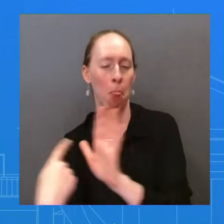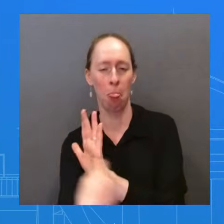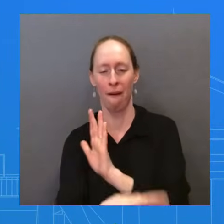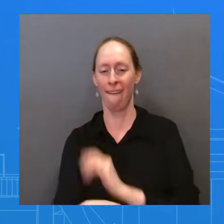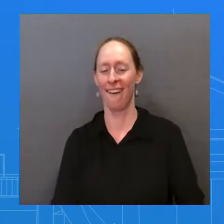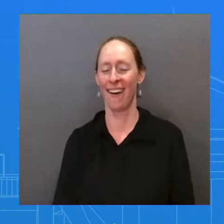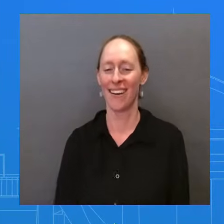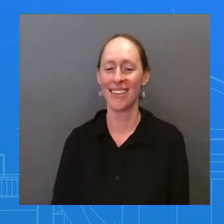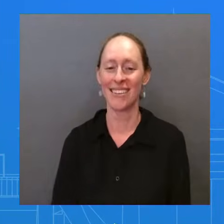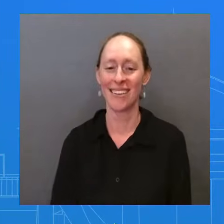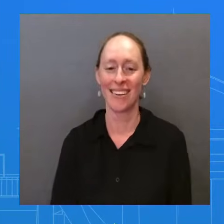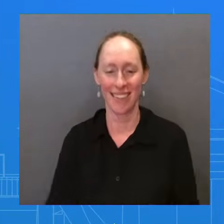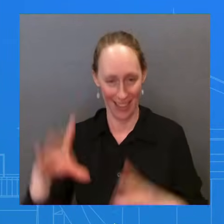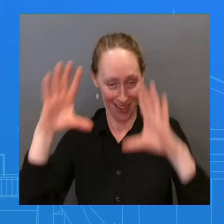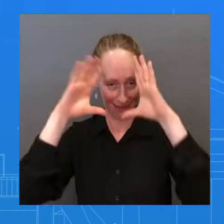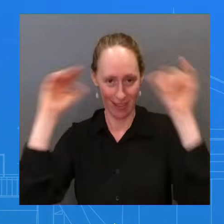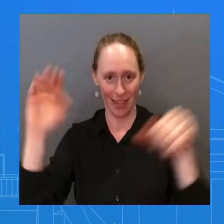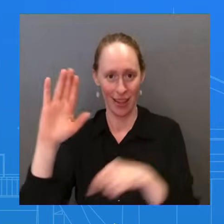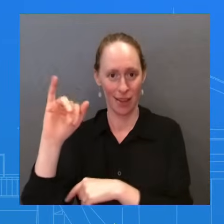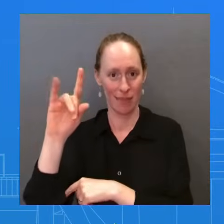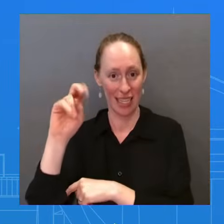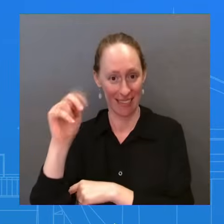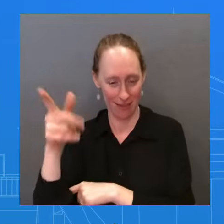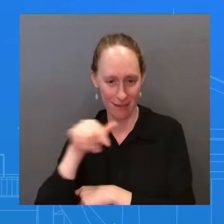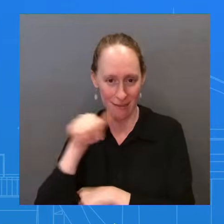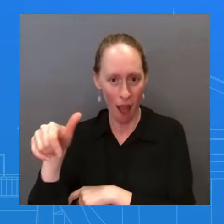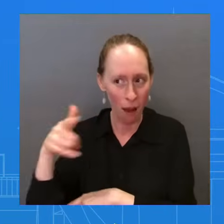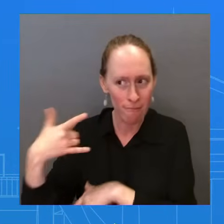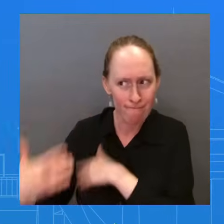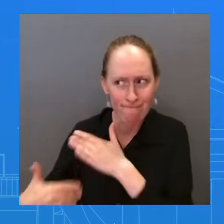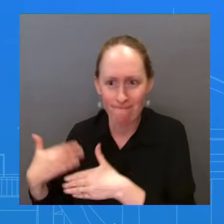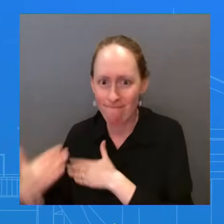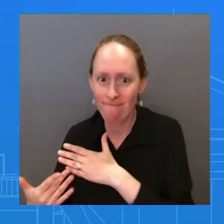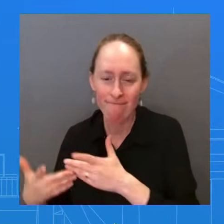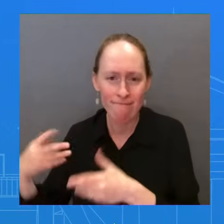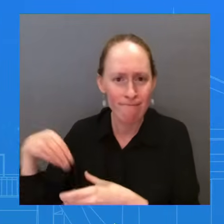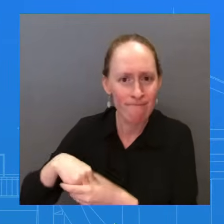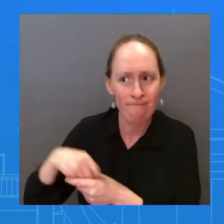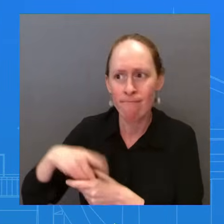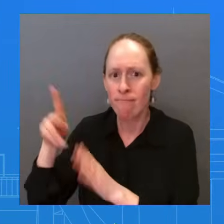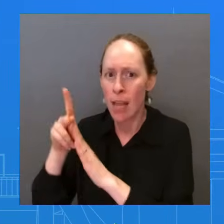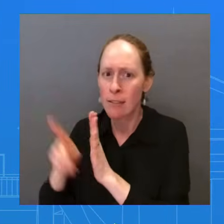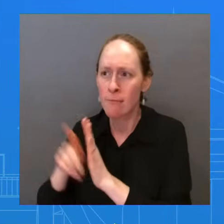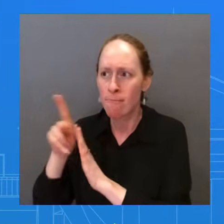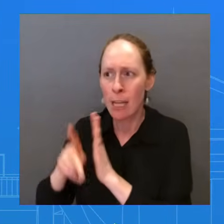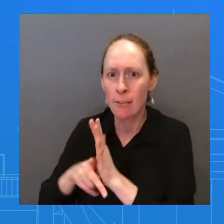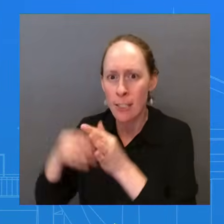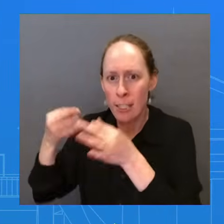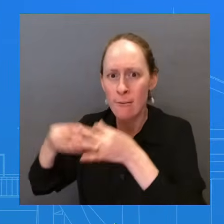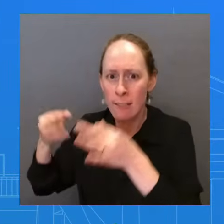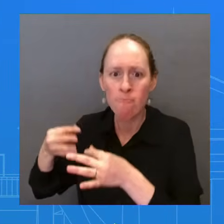I think -- go look at the National Security Strategy. Go look at the National Defense Strategy. Take a look at anything that the President has said